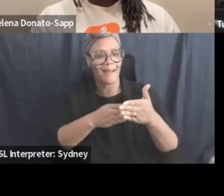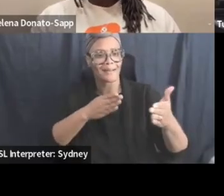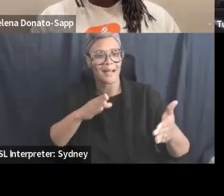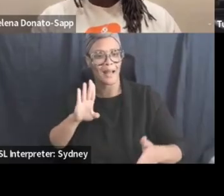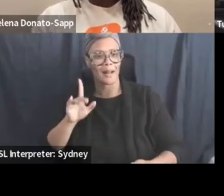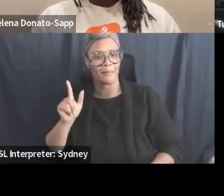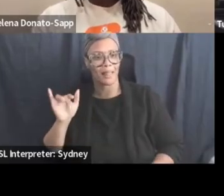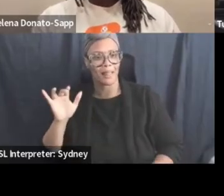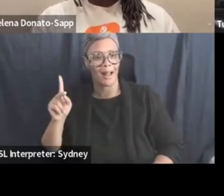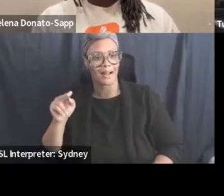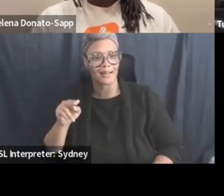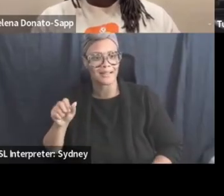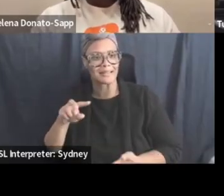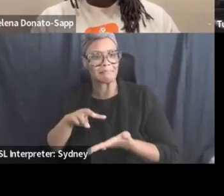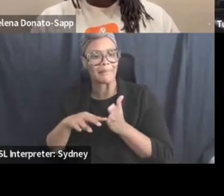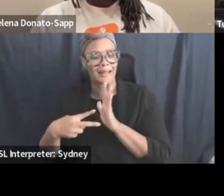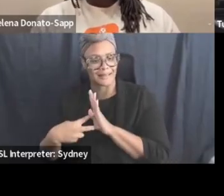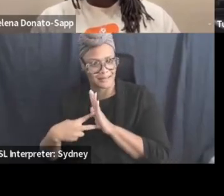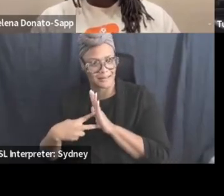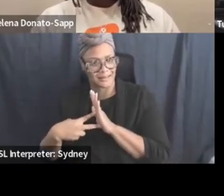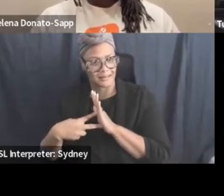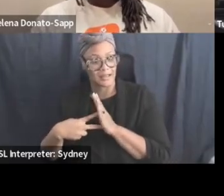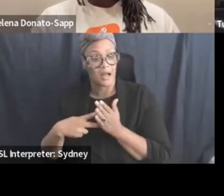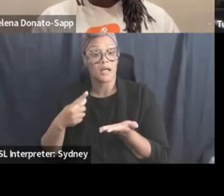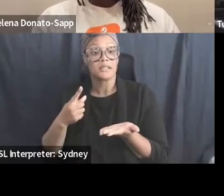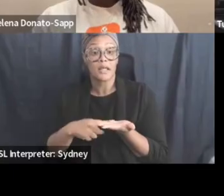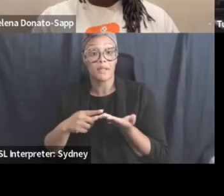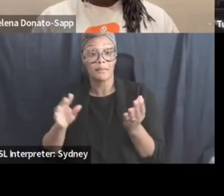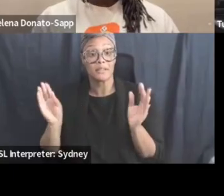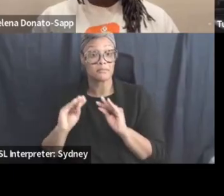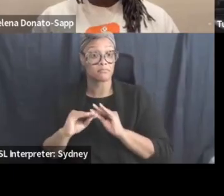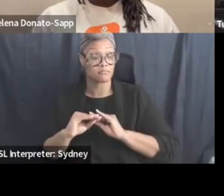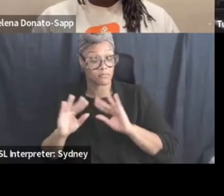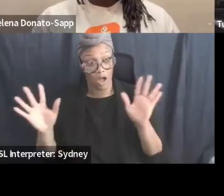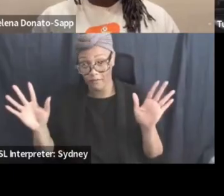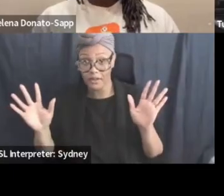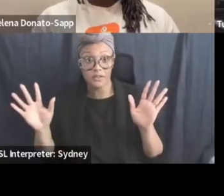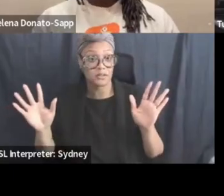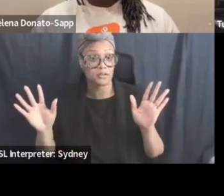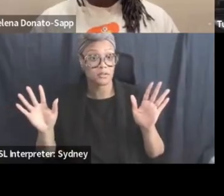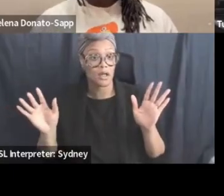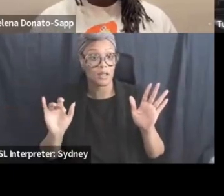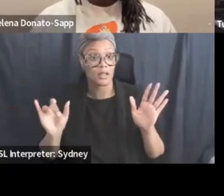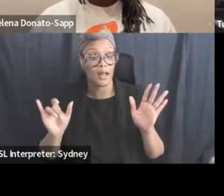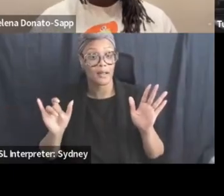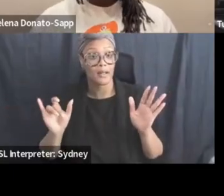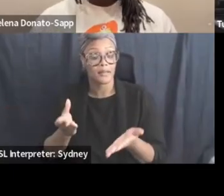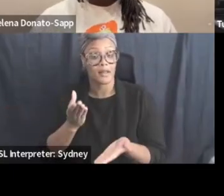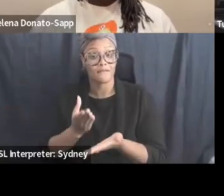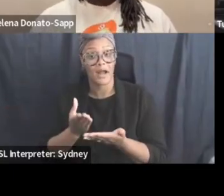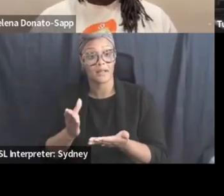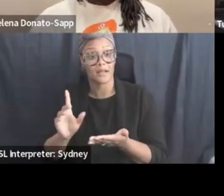Some pieces of anti-blackness are clear, like the like the fact that I only had two black characters